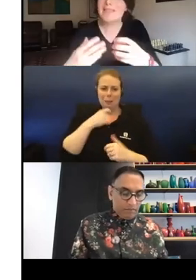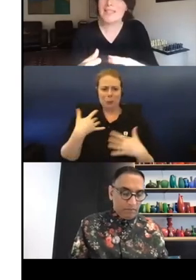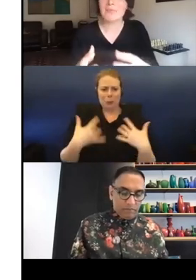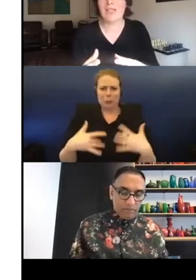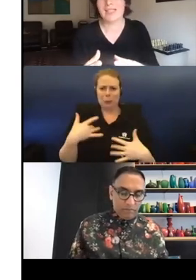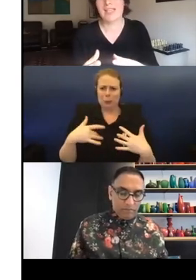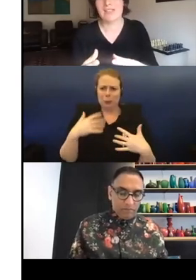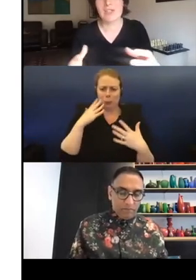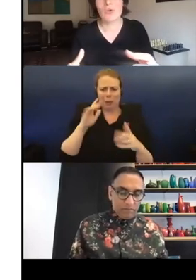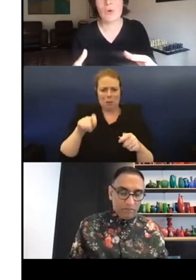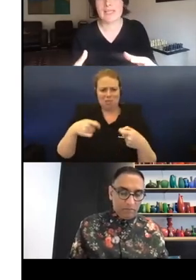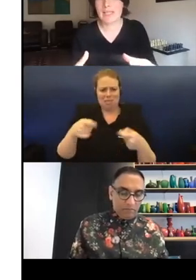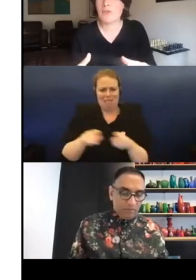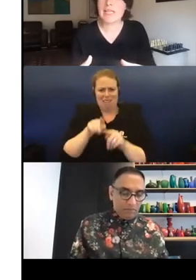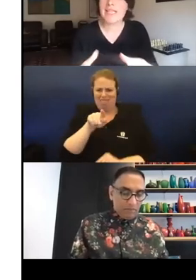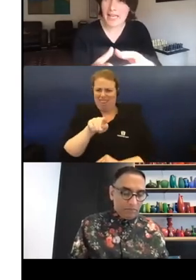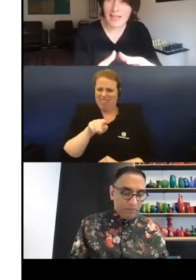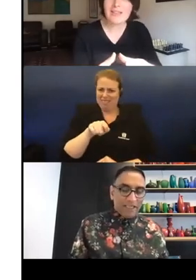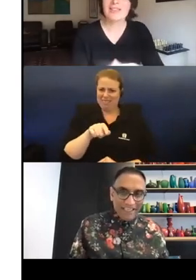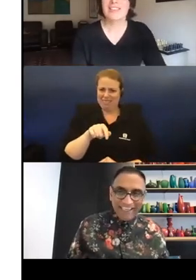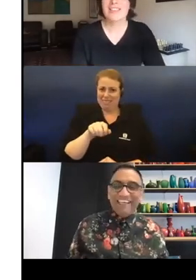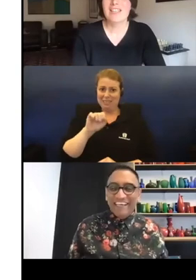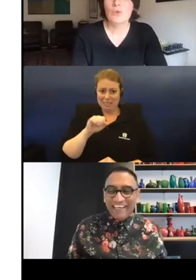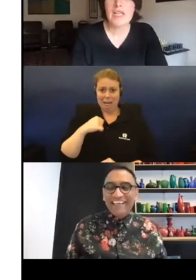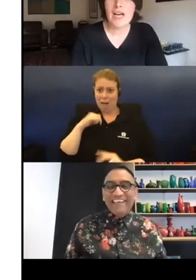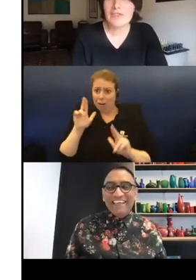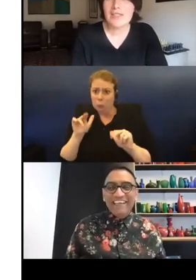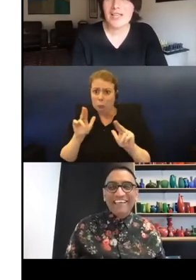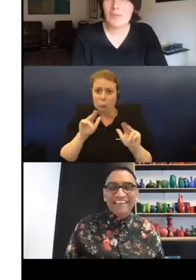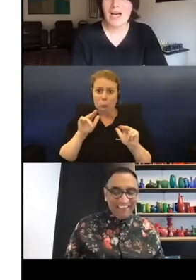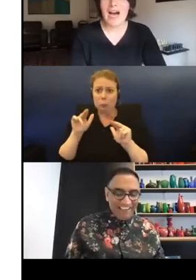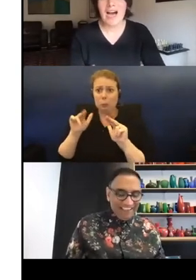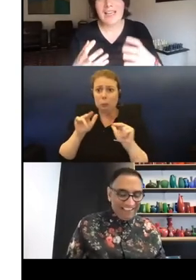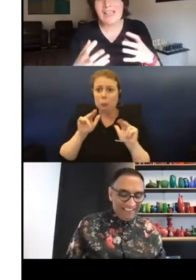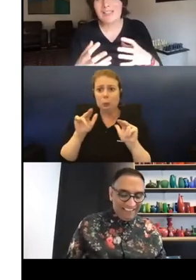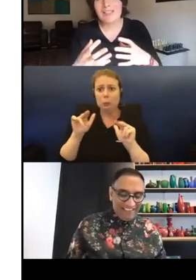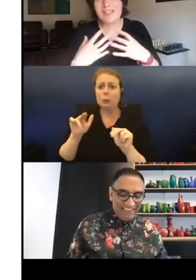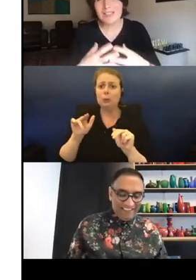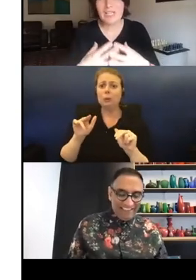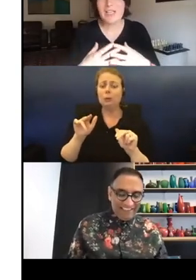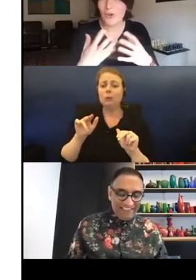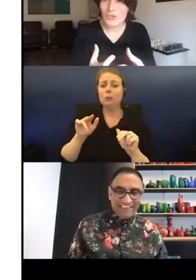them like that even though i take a great care looking after them i it still really hurts me